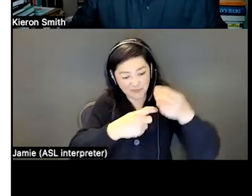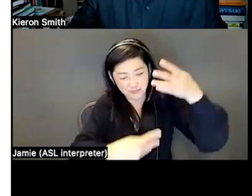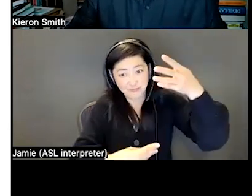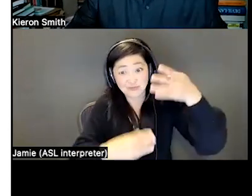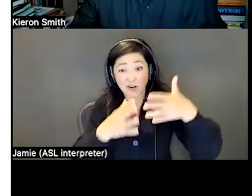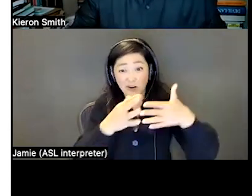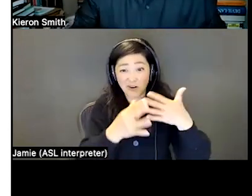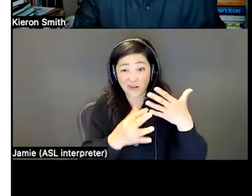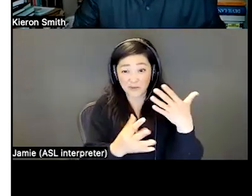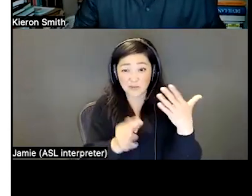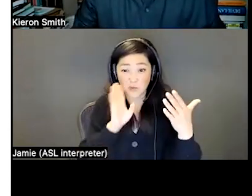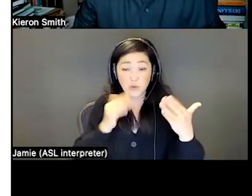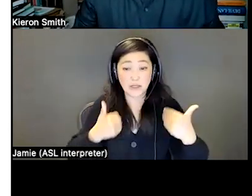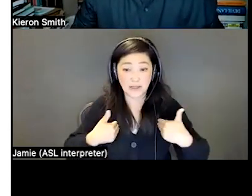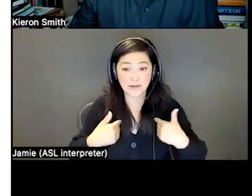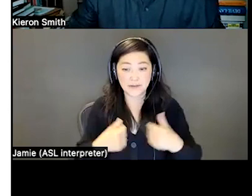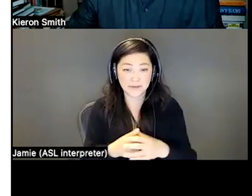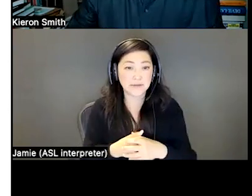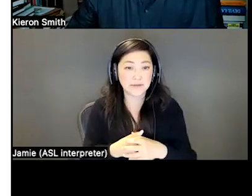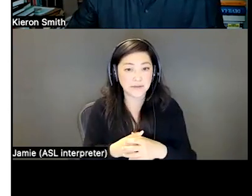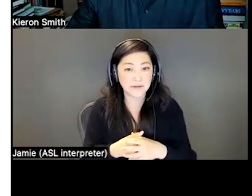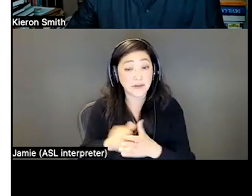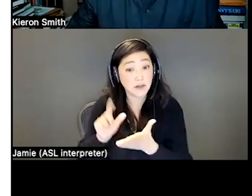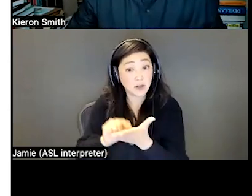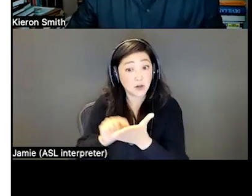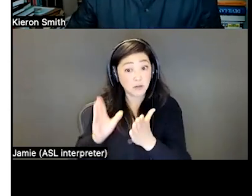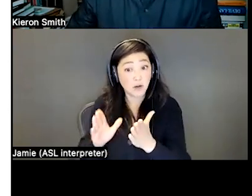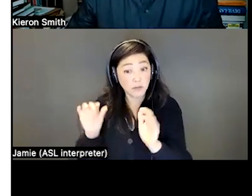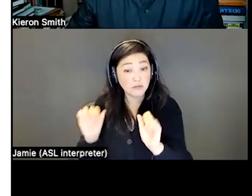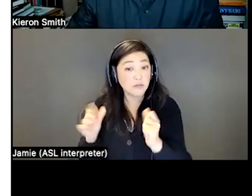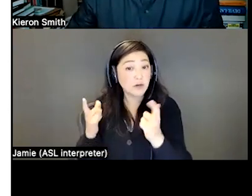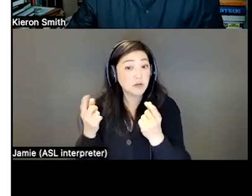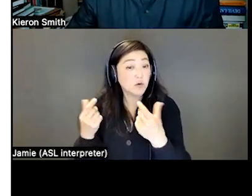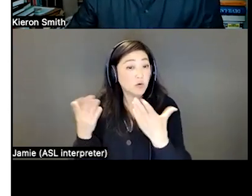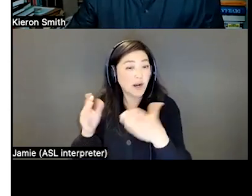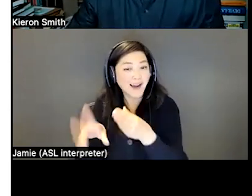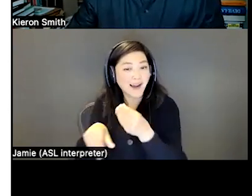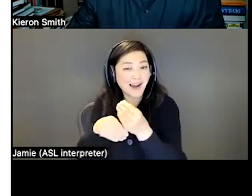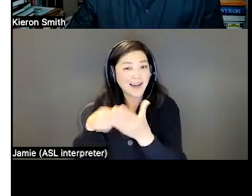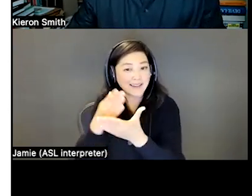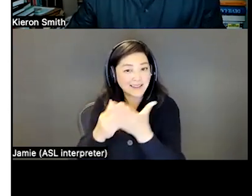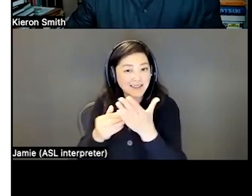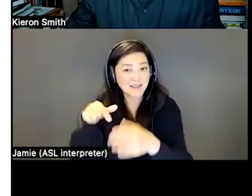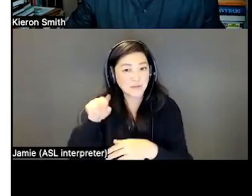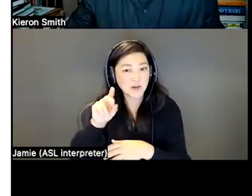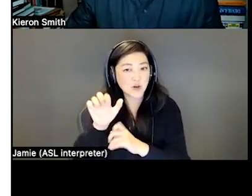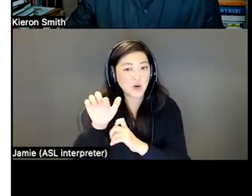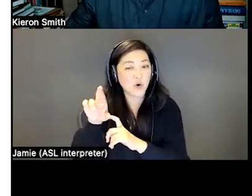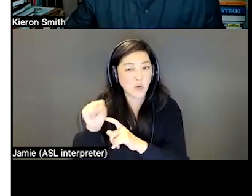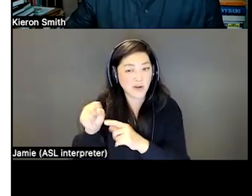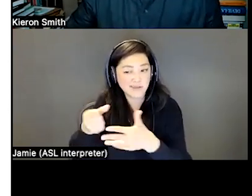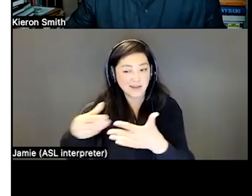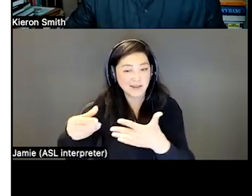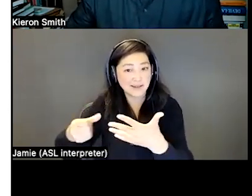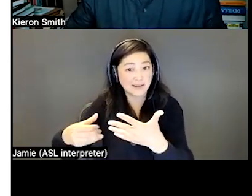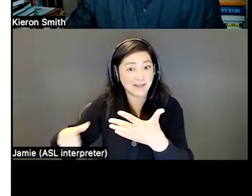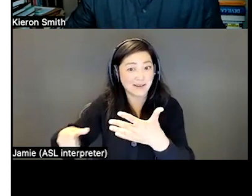What the publisher could have done is added some qualifiers to this, utilising... I mean,